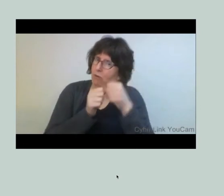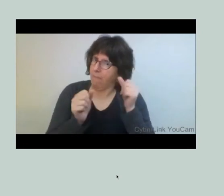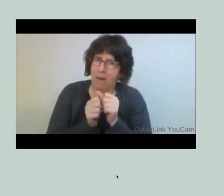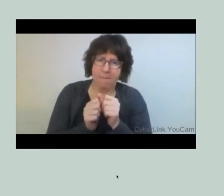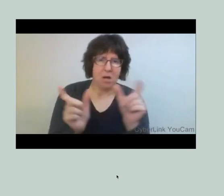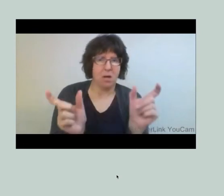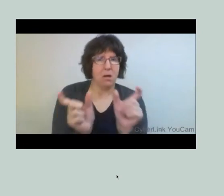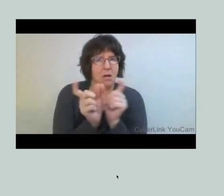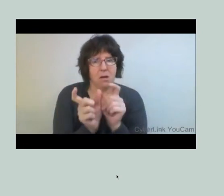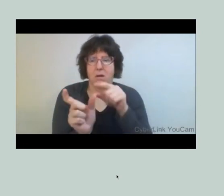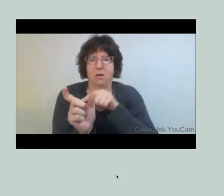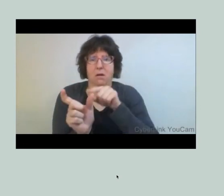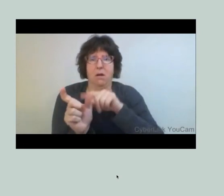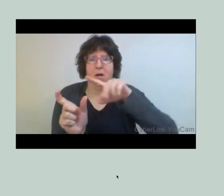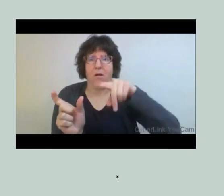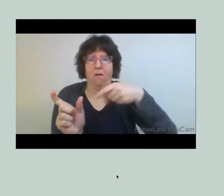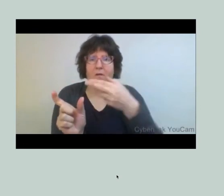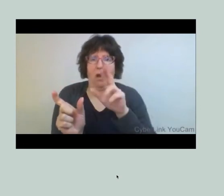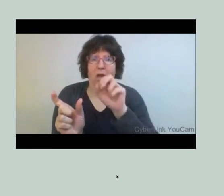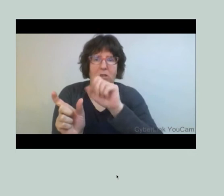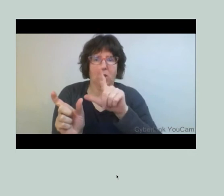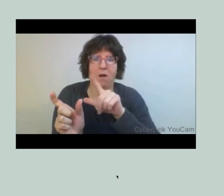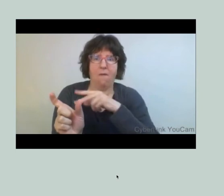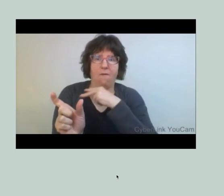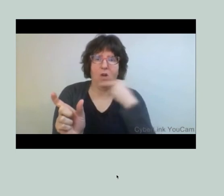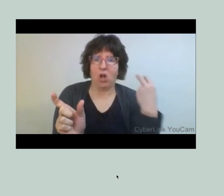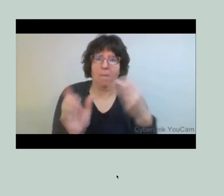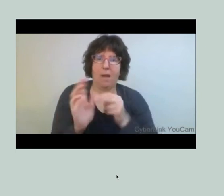It really makes no sense when you put those two words together.